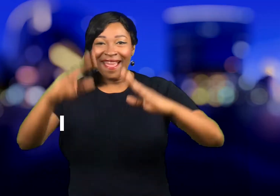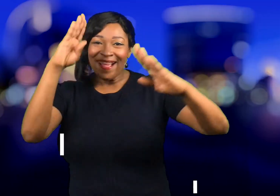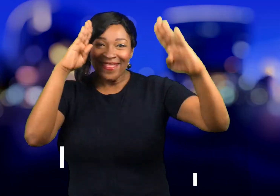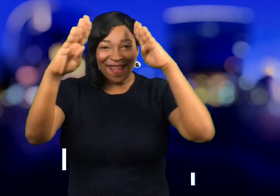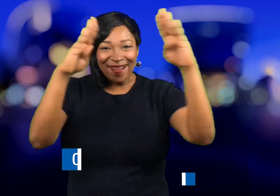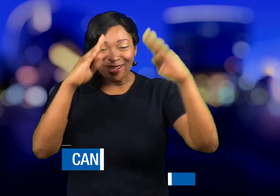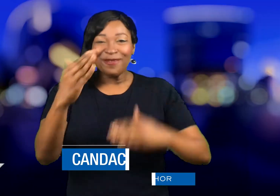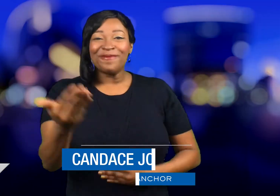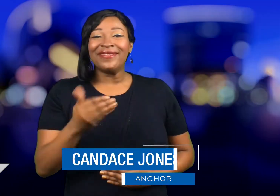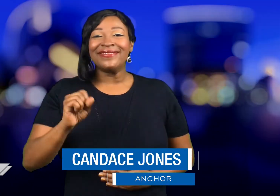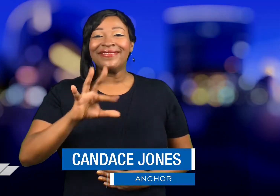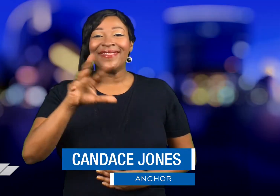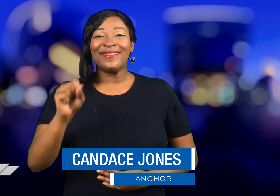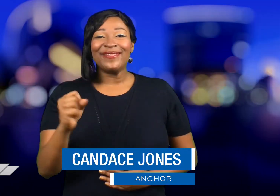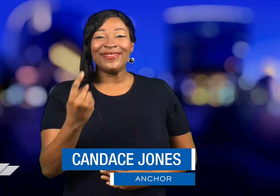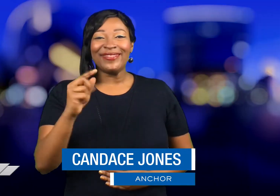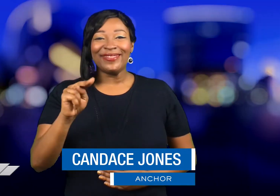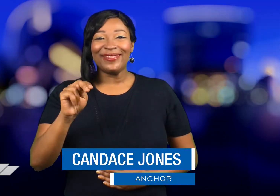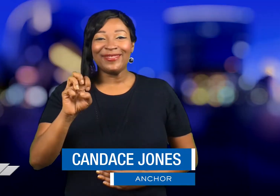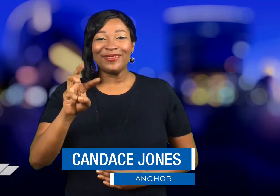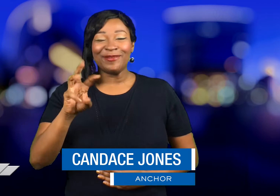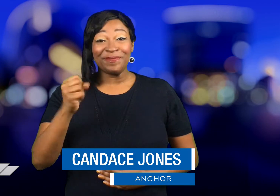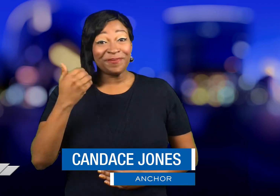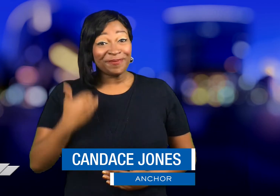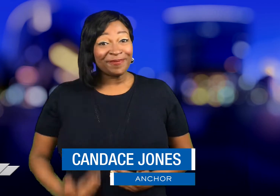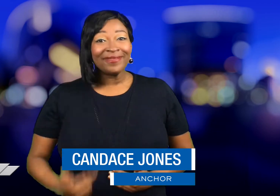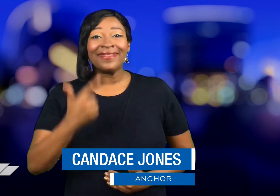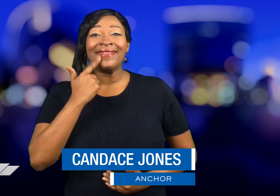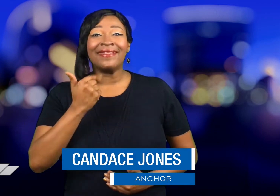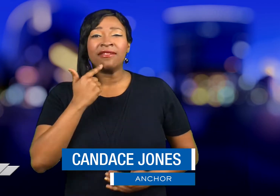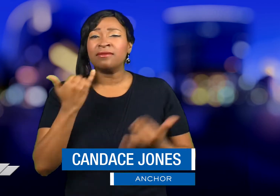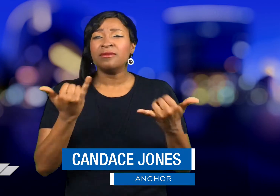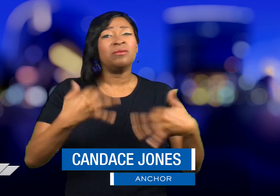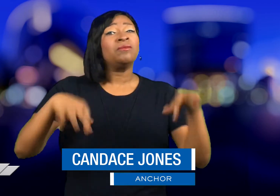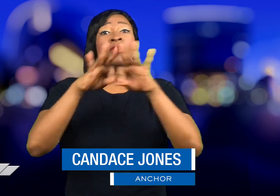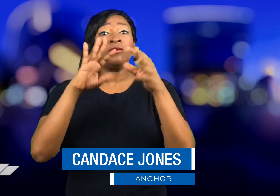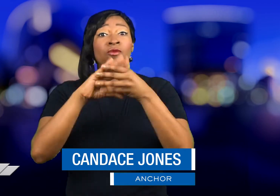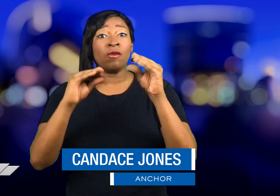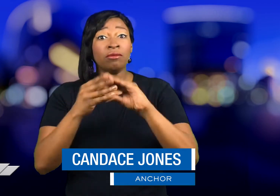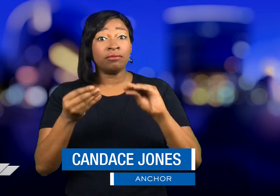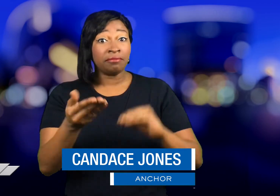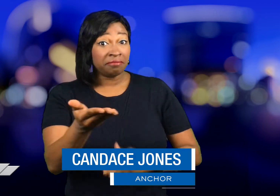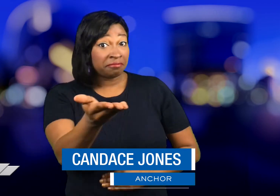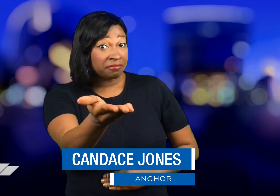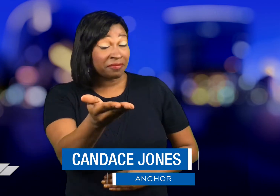Hello everyone. Welcome to Sign1News. I am Candace Jones. Here are your top stories for today.